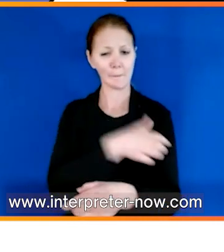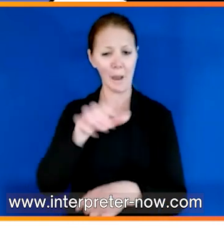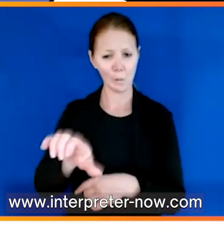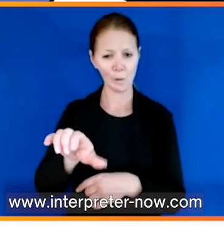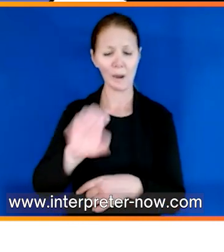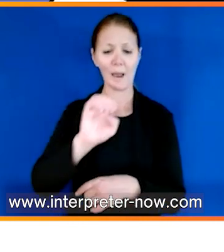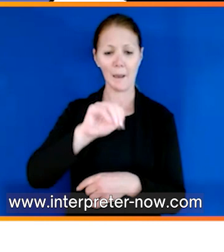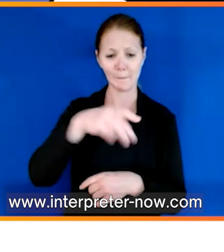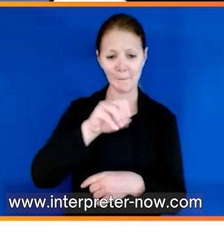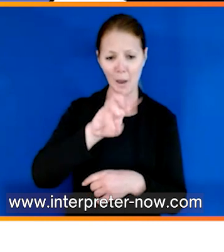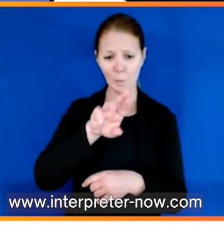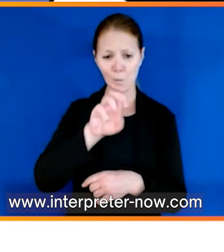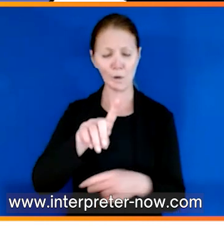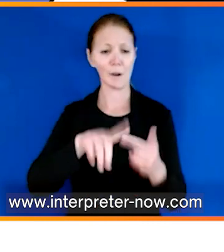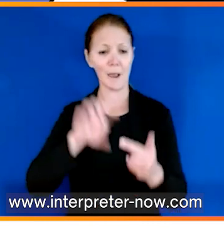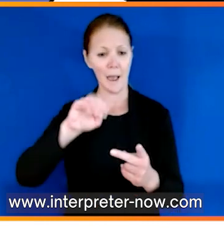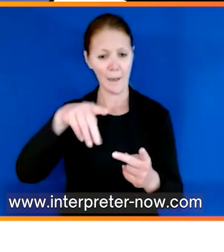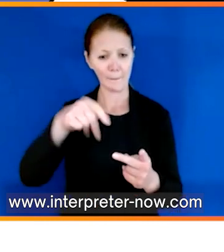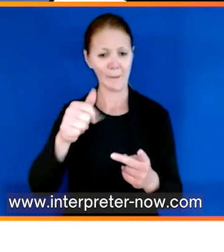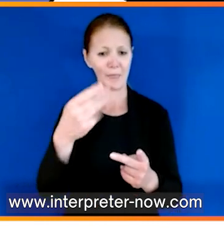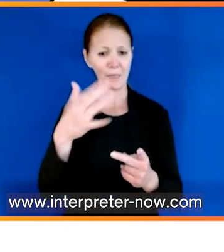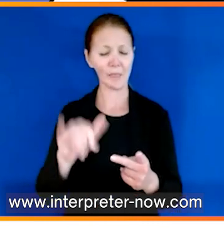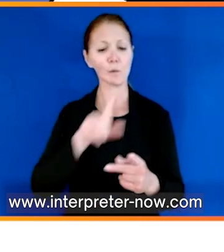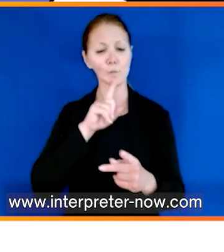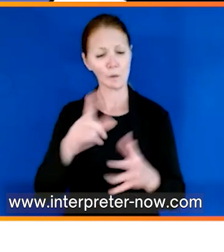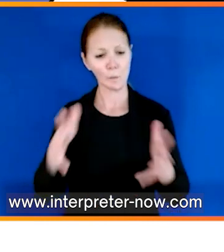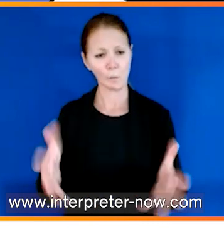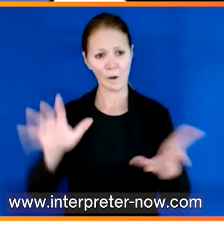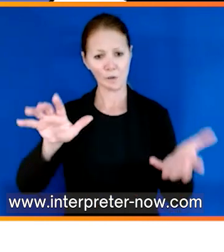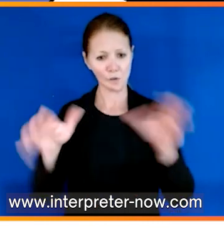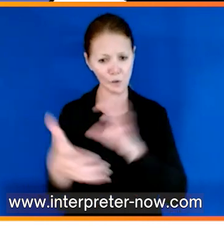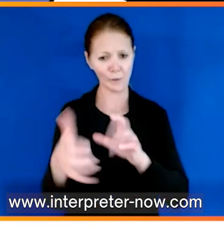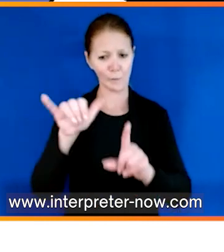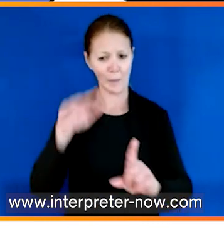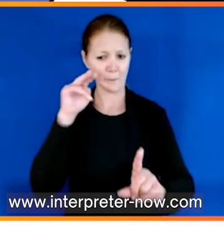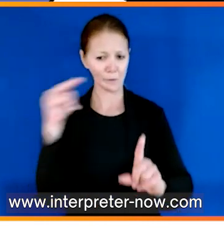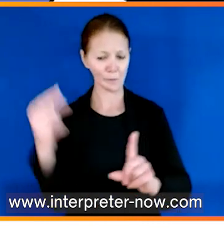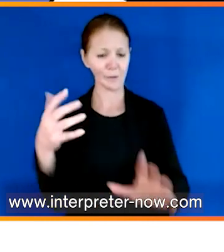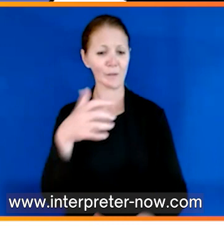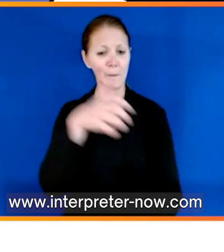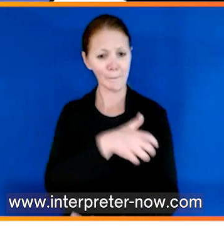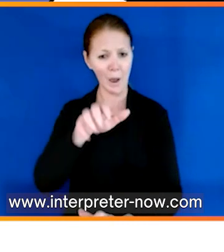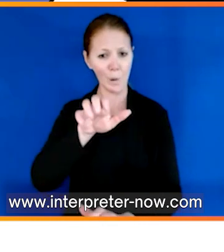The EMP for us is about EMPowering; empowered, empathy, really driving change from those